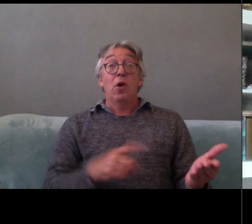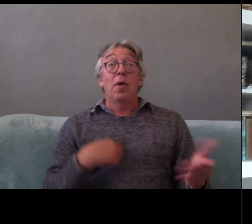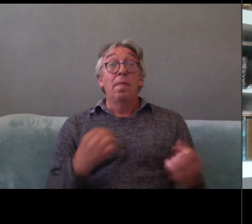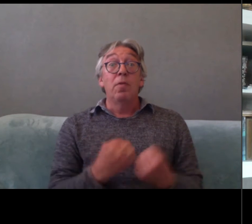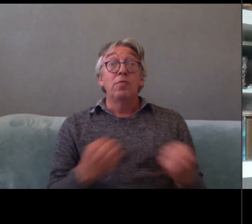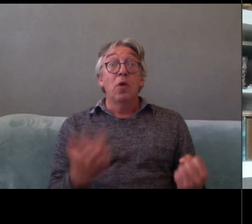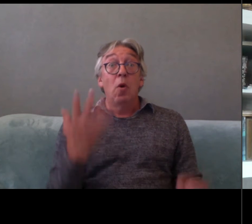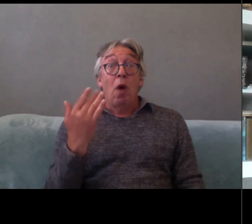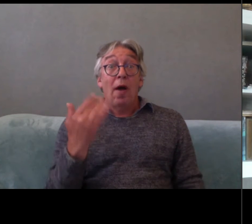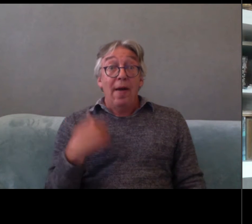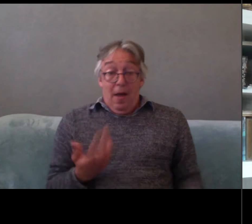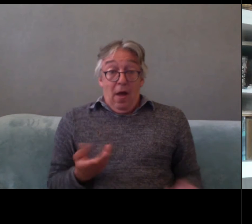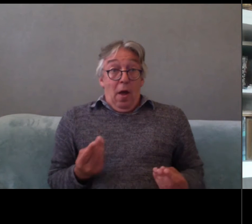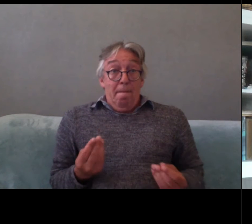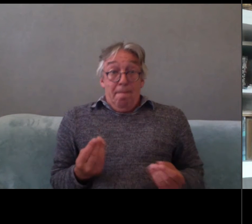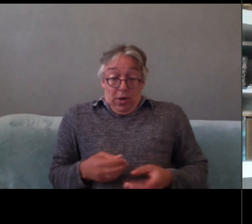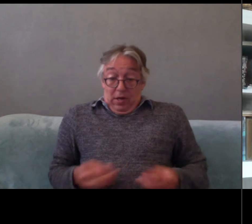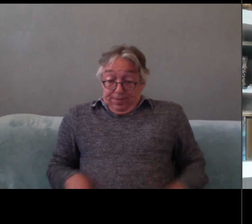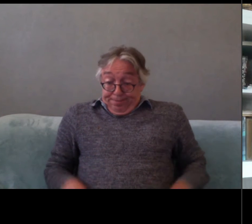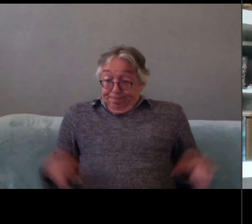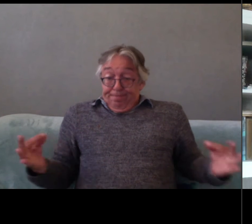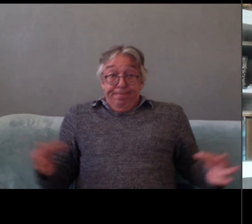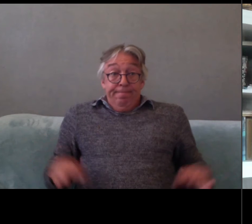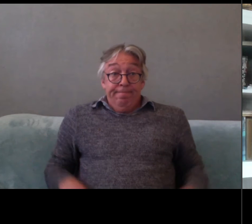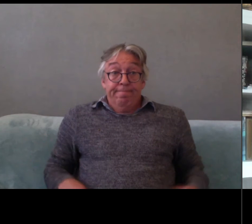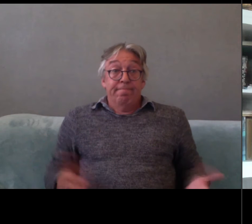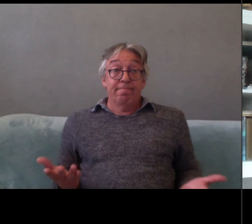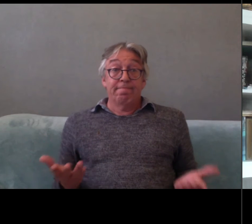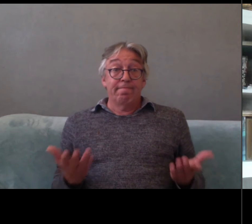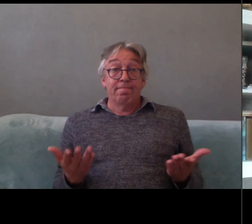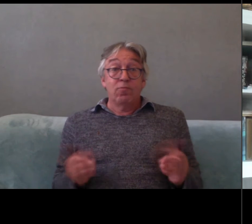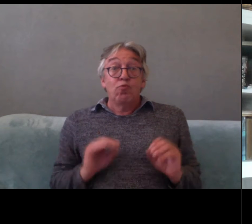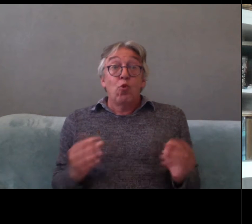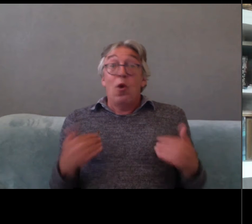we can use for the project activities.